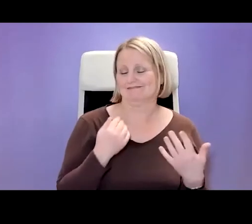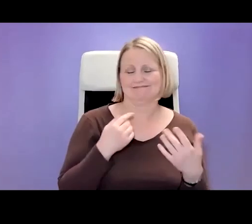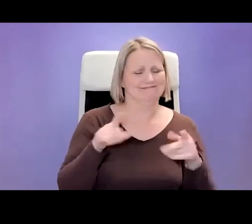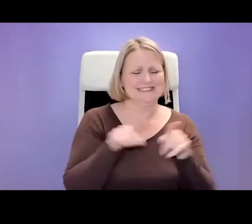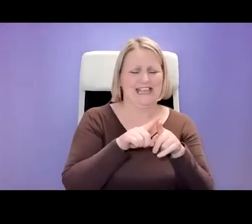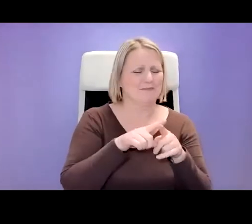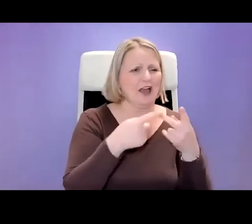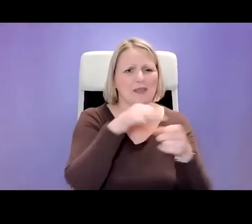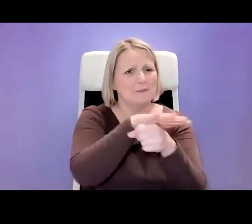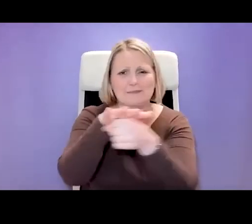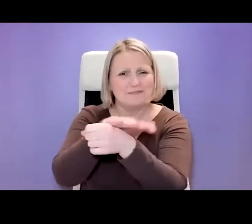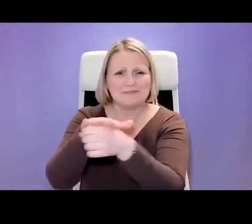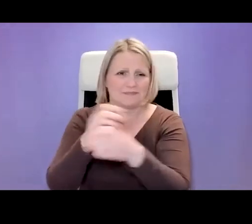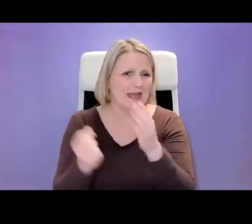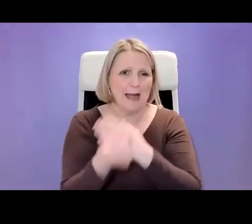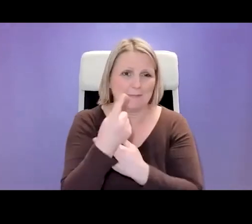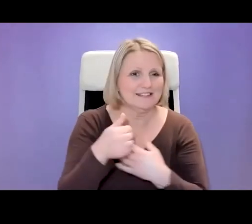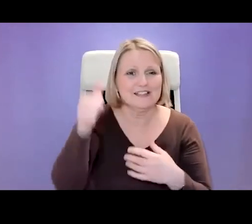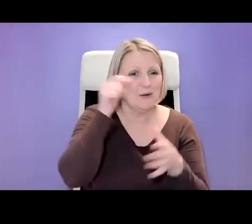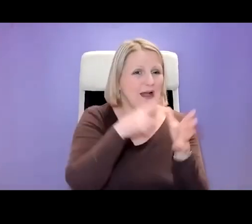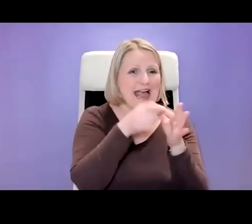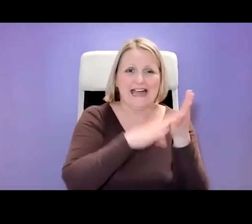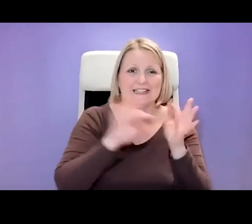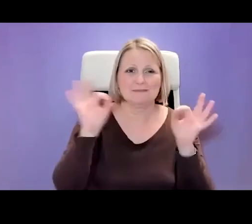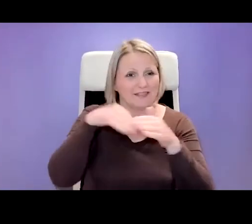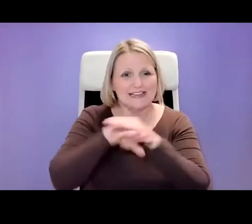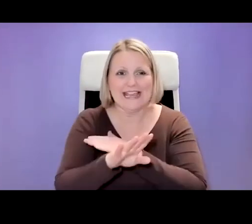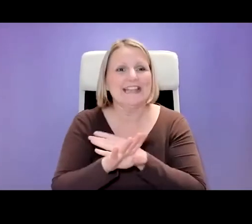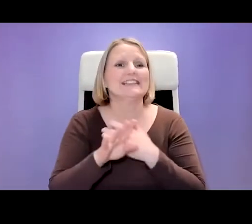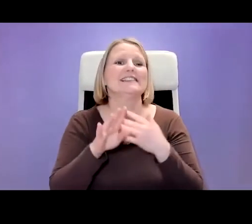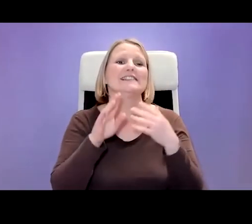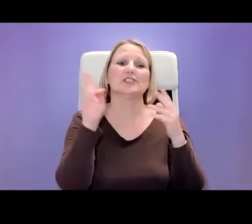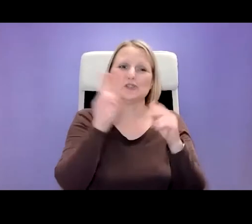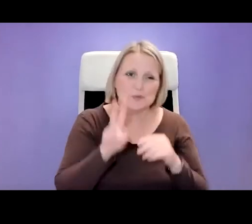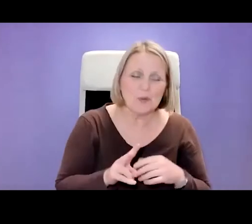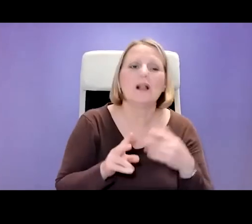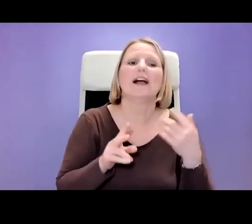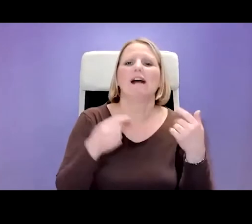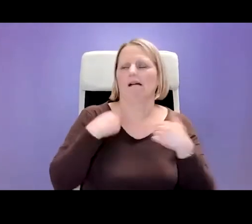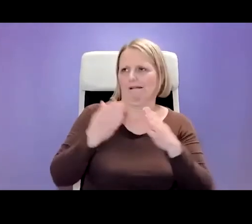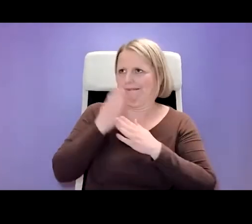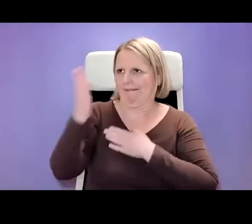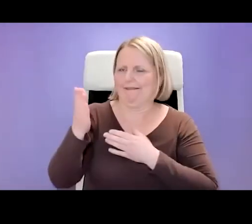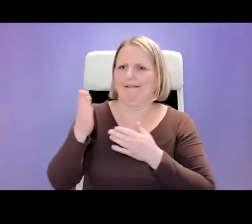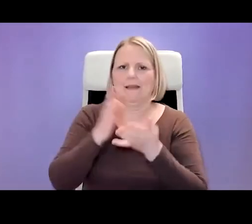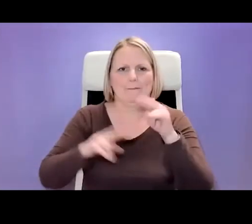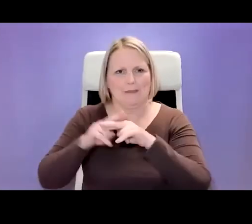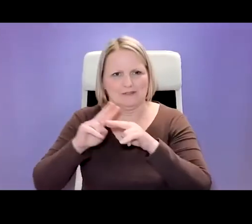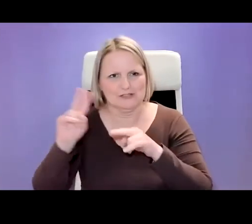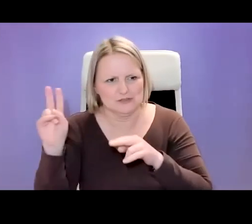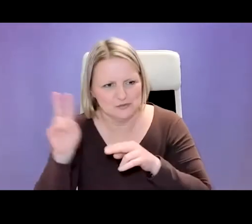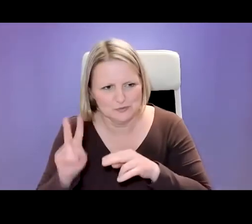on something else, and because Adams, not in school, he had to go and he was doing that, and it was in a way disruptive.